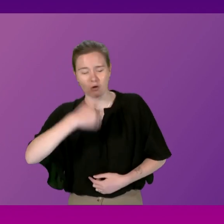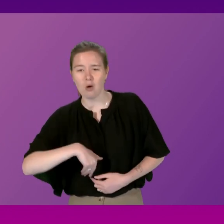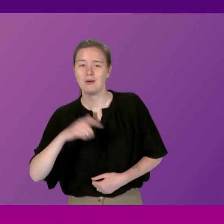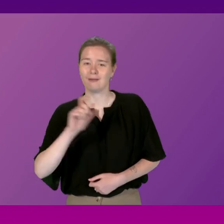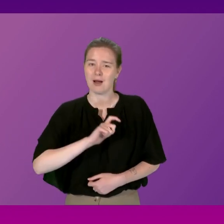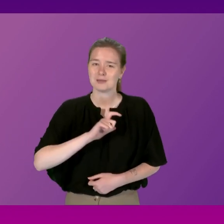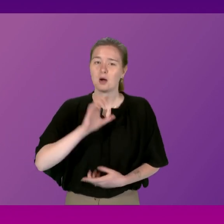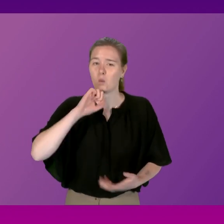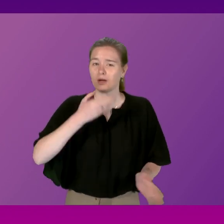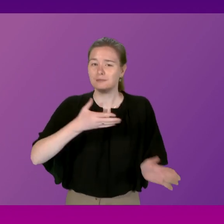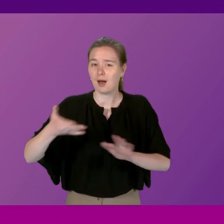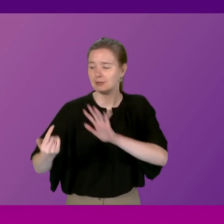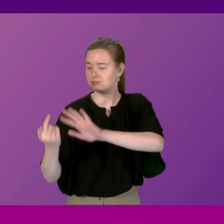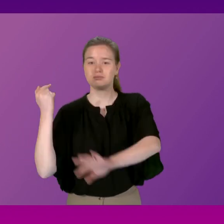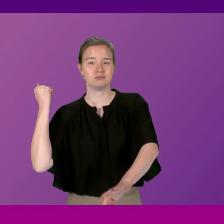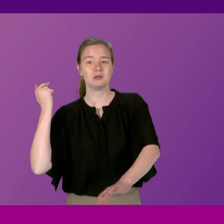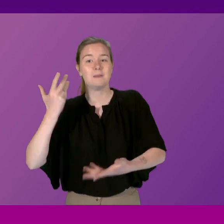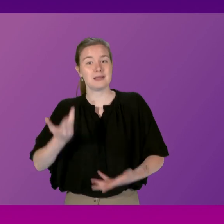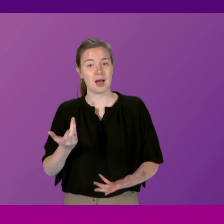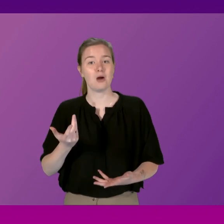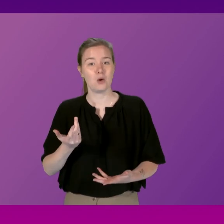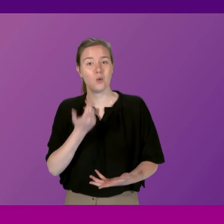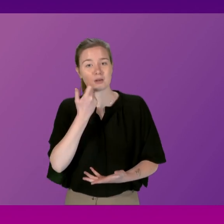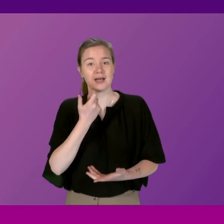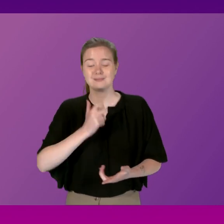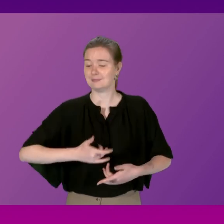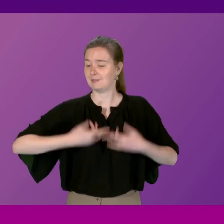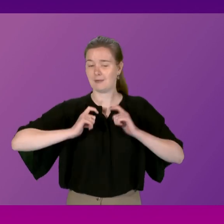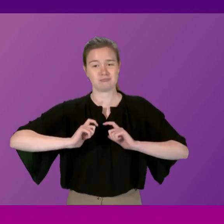few generations ago, but are still here.